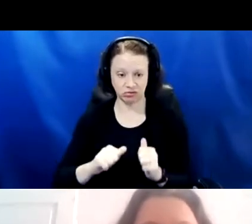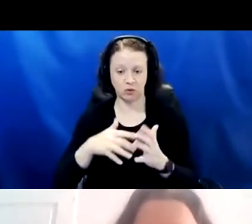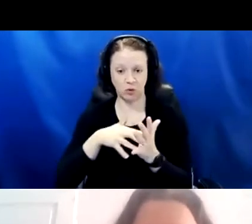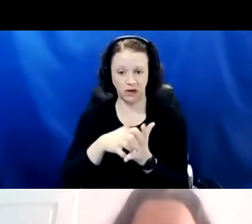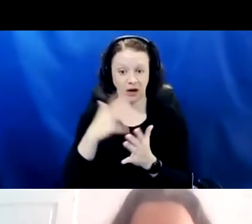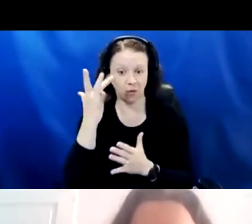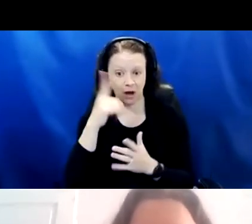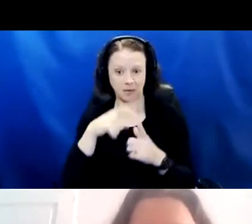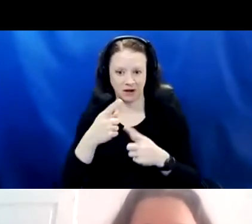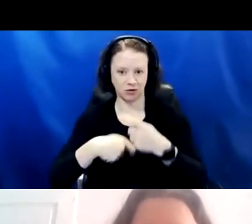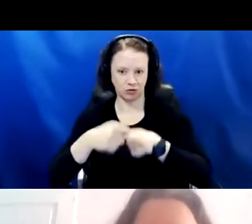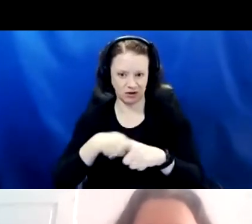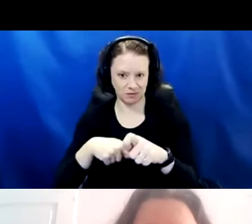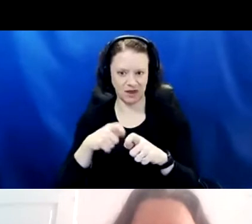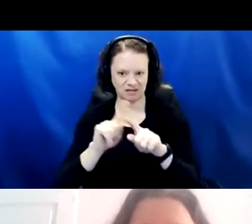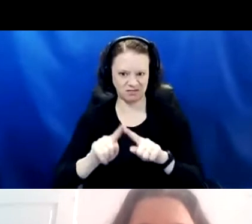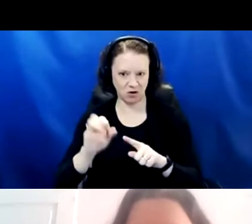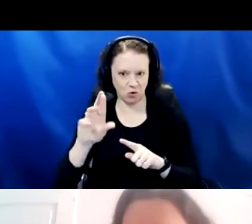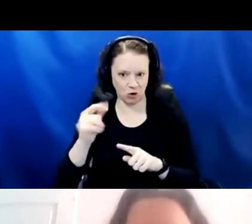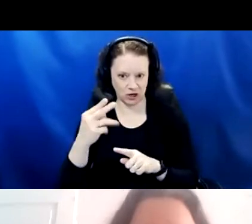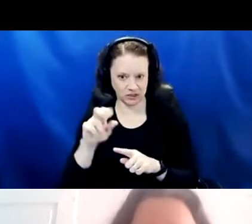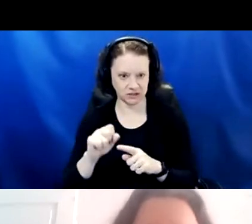pregnancy, which I think people keep forgetting